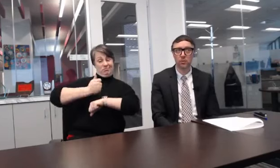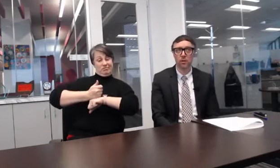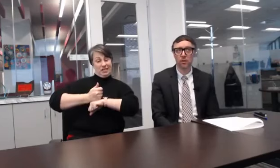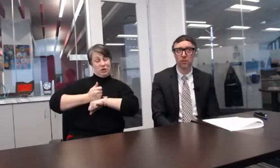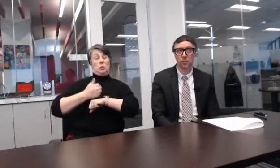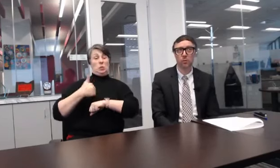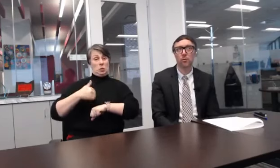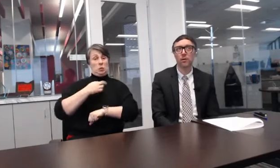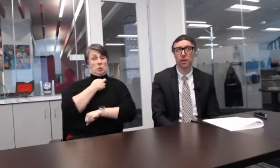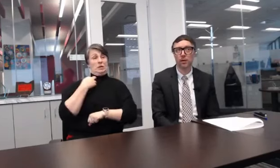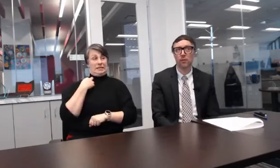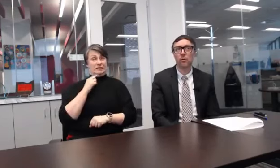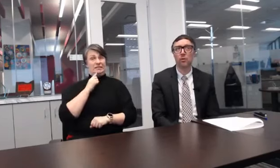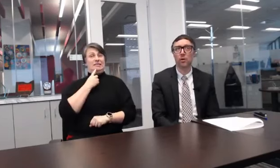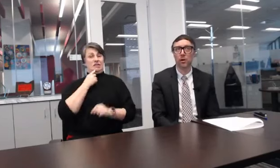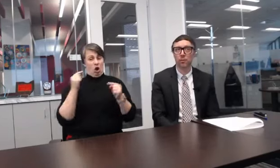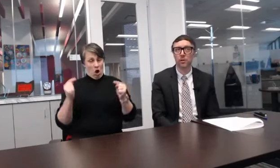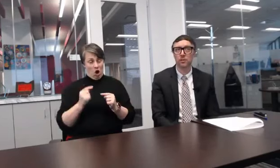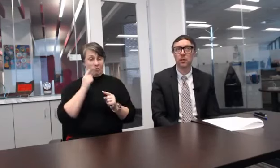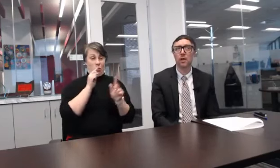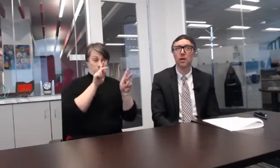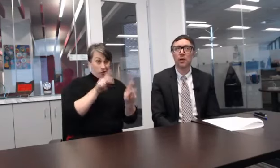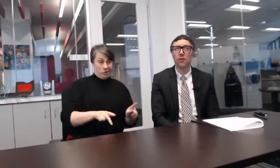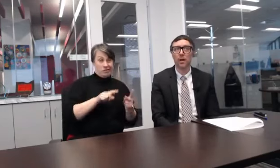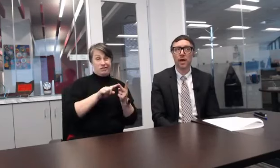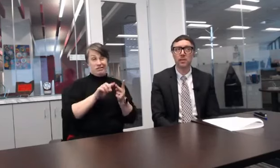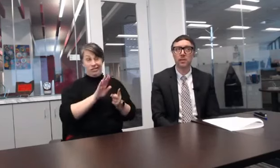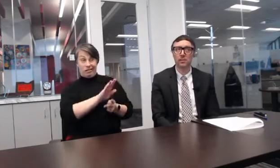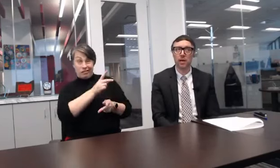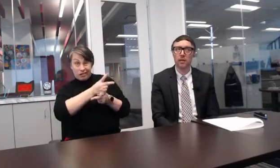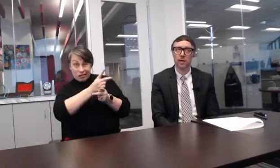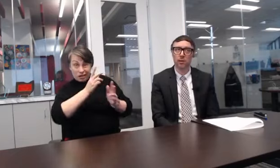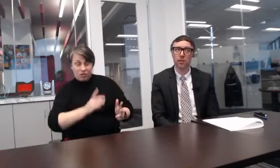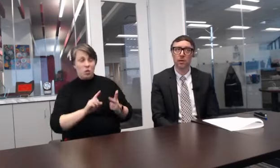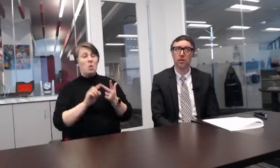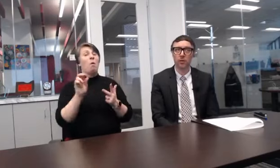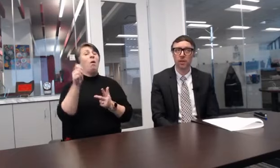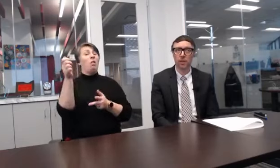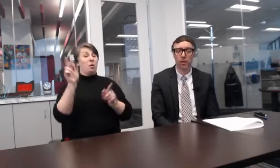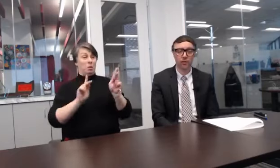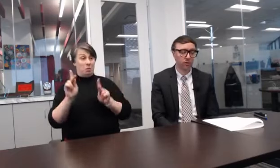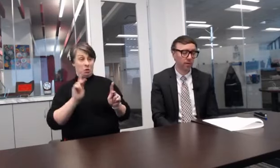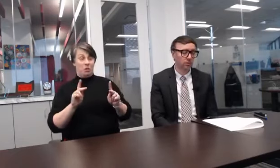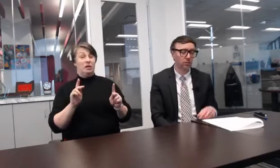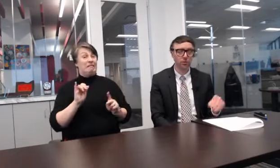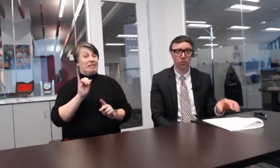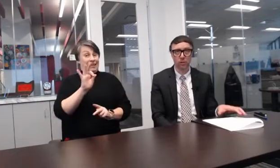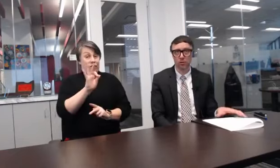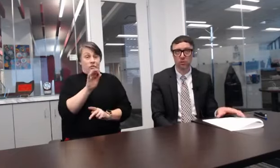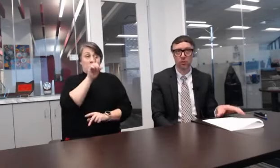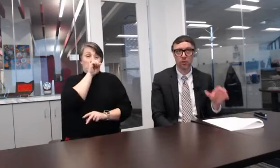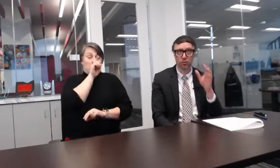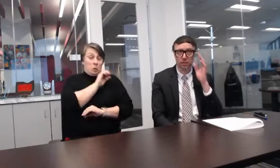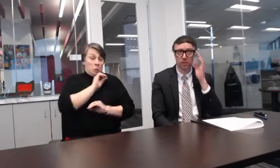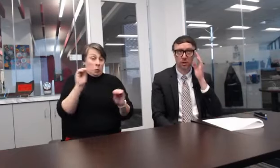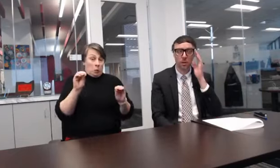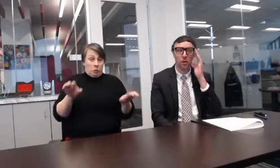to an individual, caregiver or another person if action is not taken within 30 calendar days to reduce the risk.